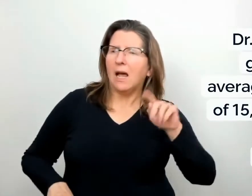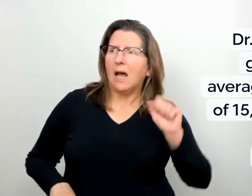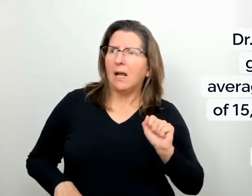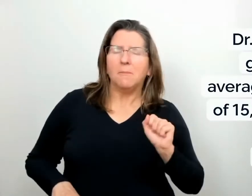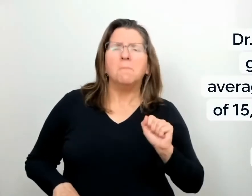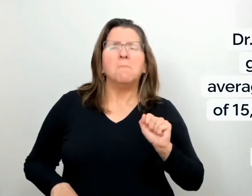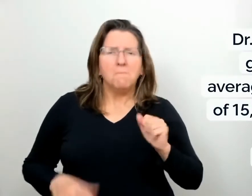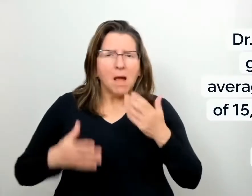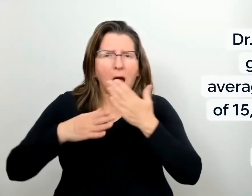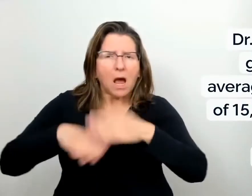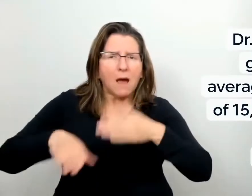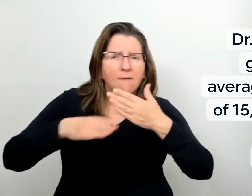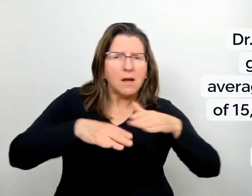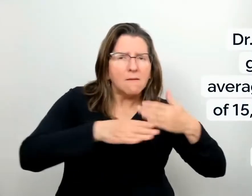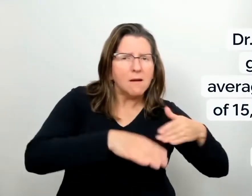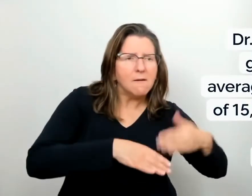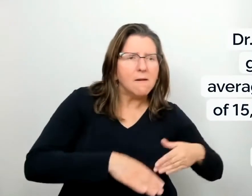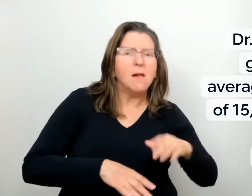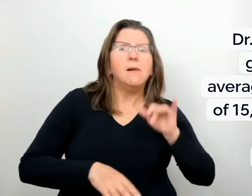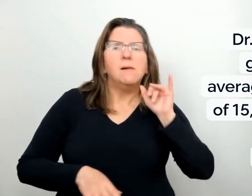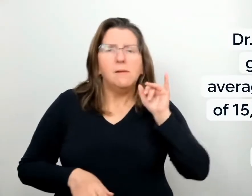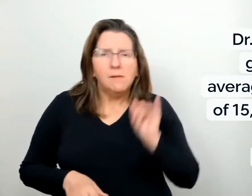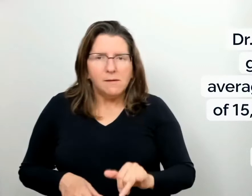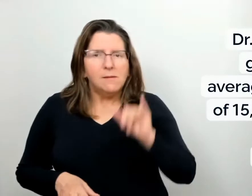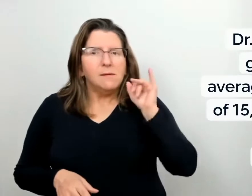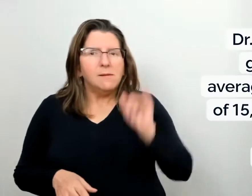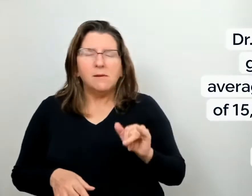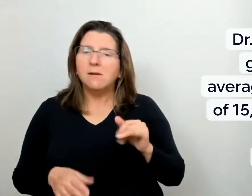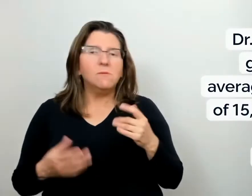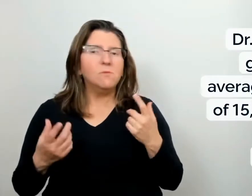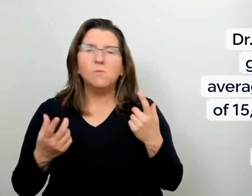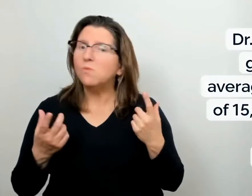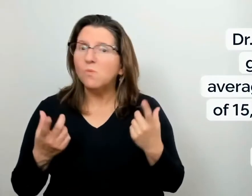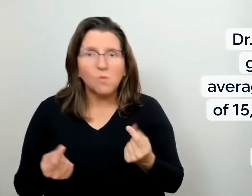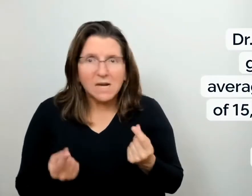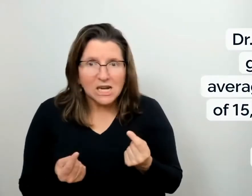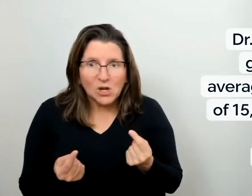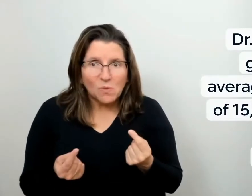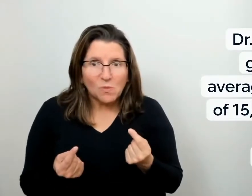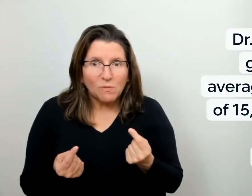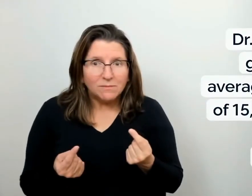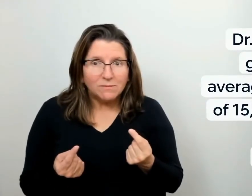After analyzing all that data . . . what did he discover?